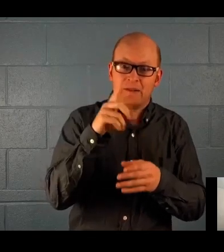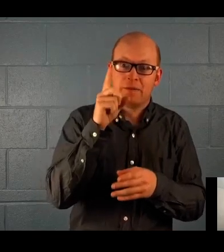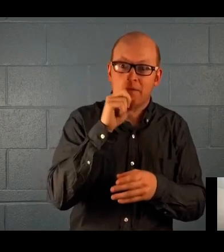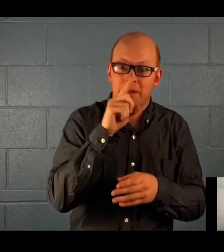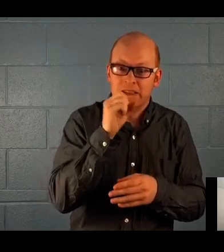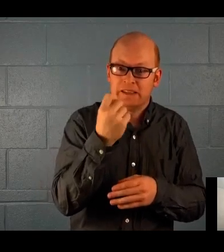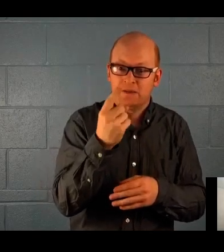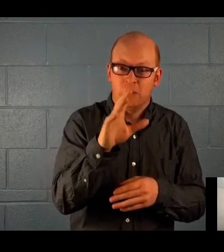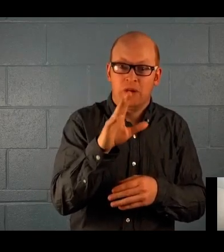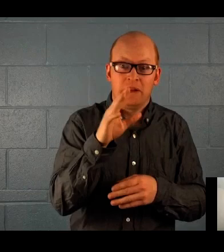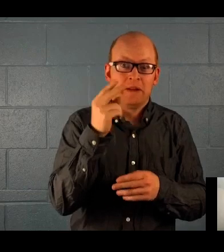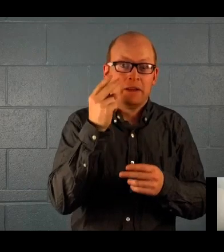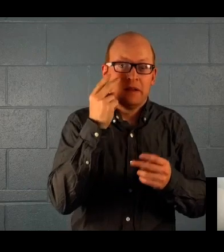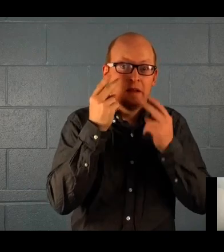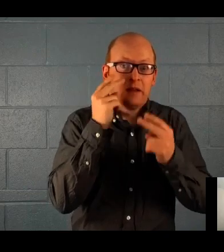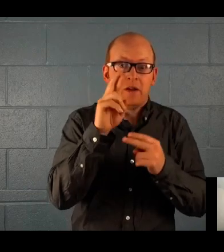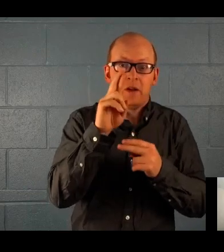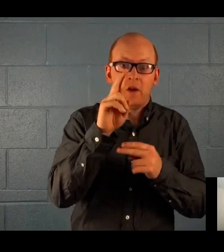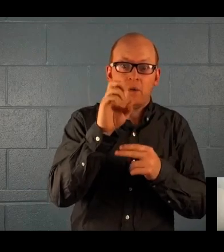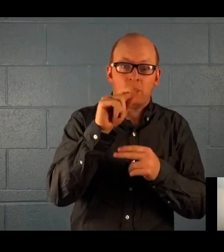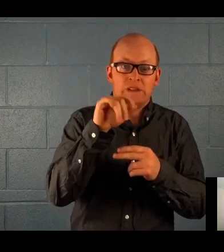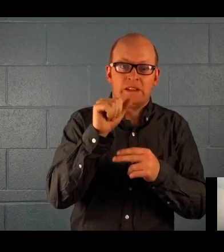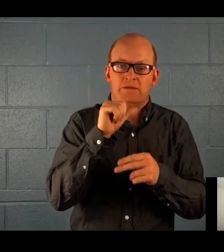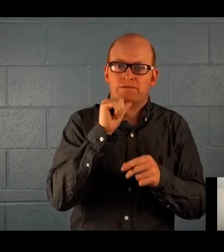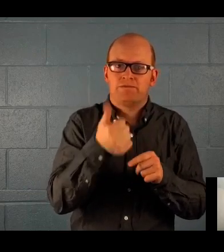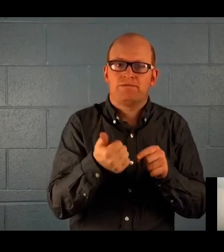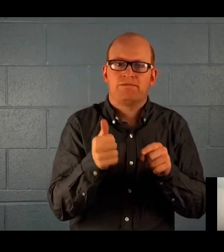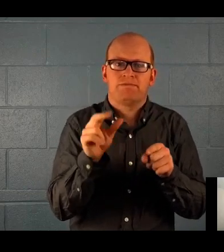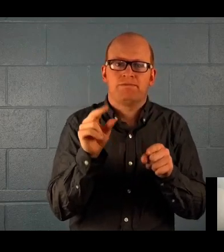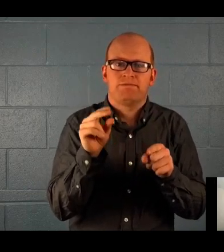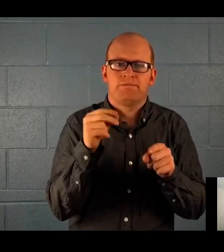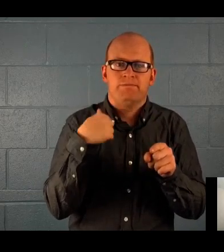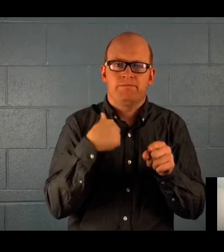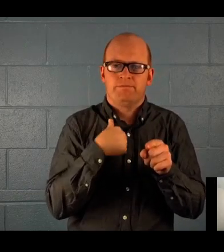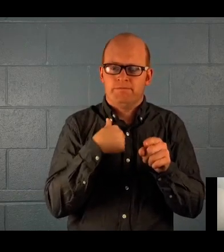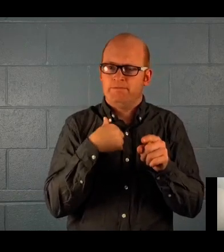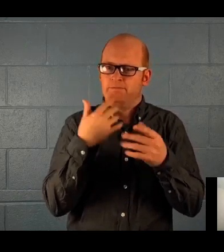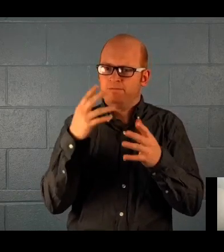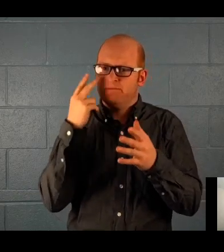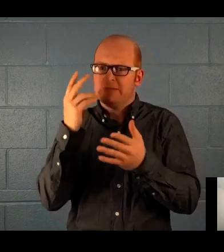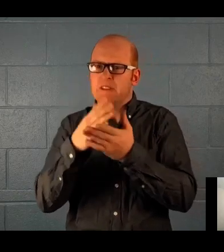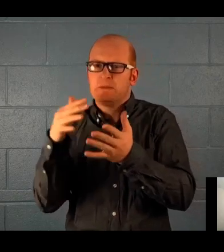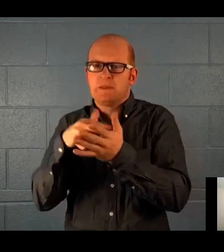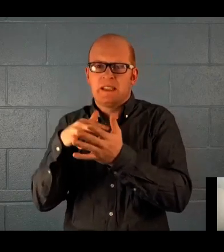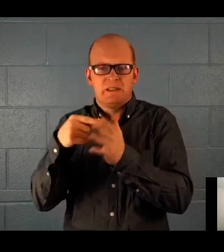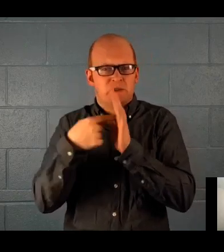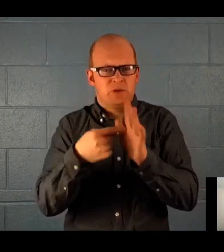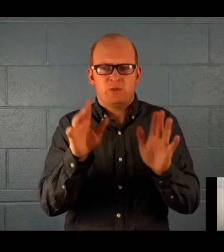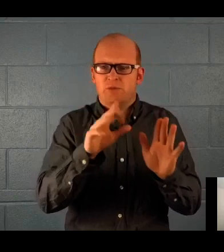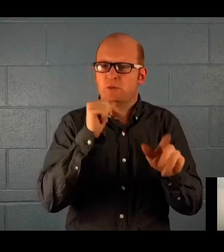There are some studies suggesting that it is in mouse photoreceptors. There are other studies suggesting that it's not in mouse photoreceptors.